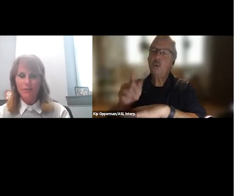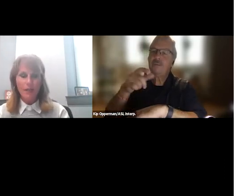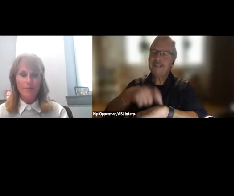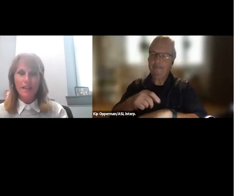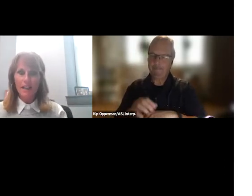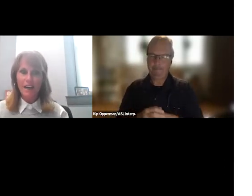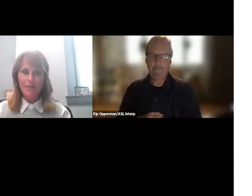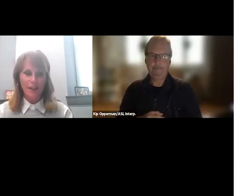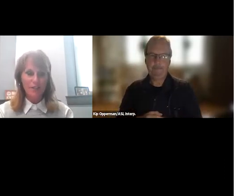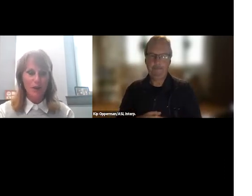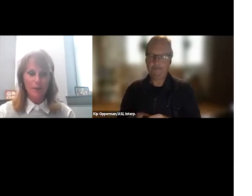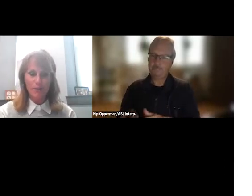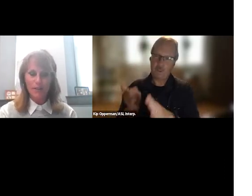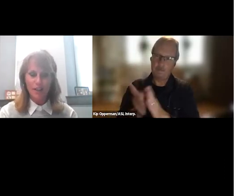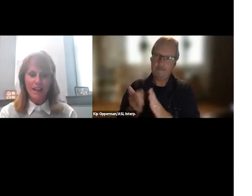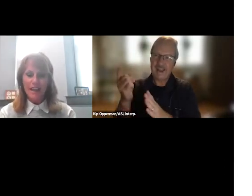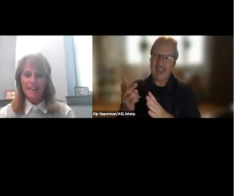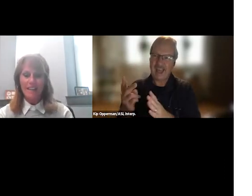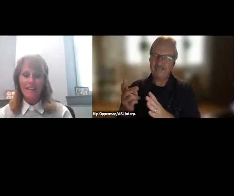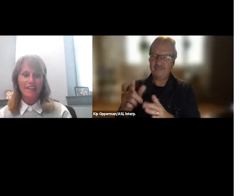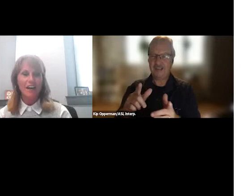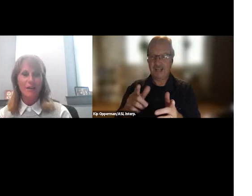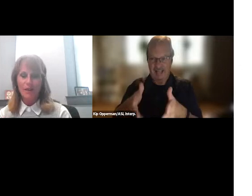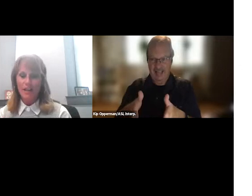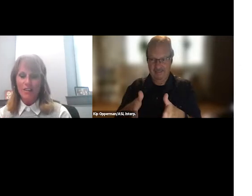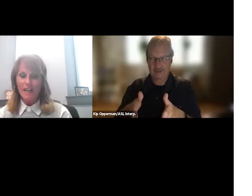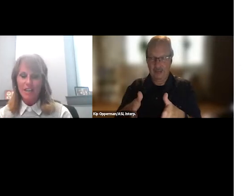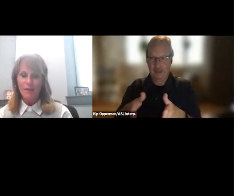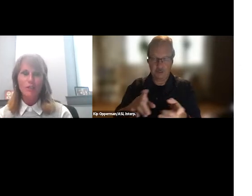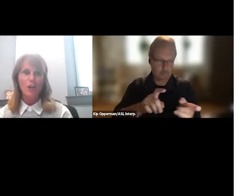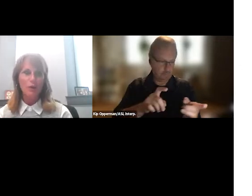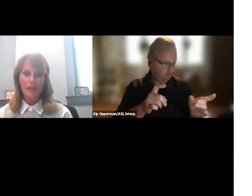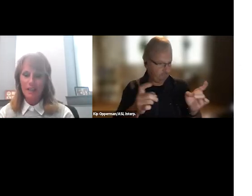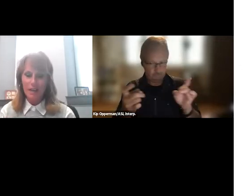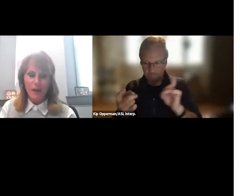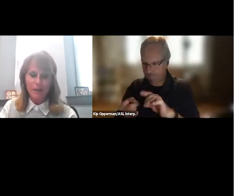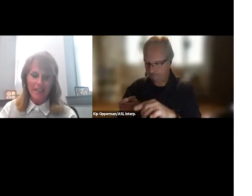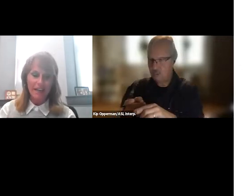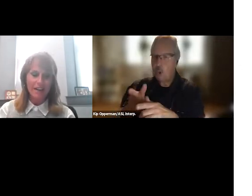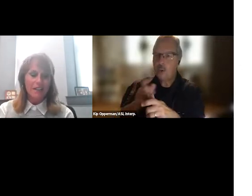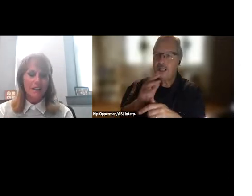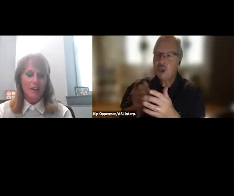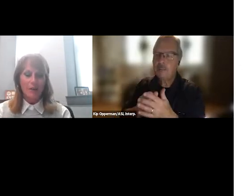Of about a minute and a half left, so I'm gonna pivot and take that time to talk quickly about data.